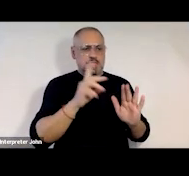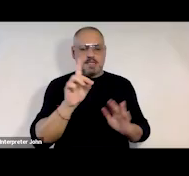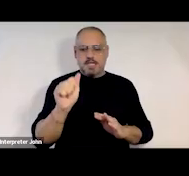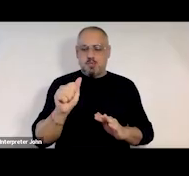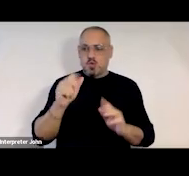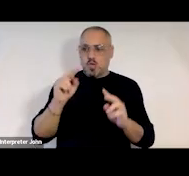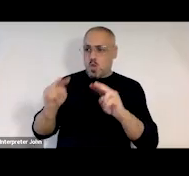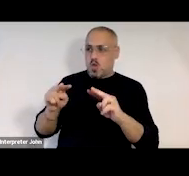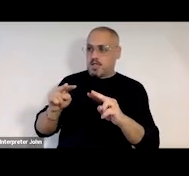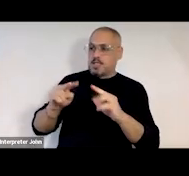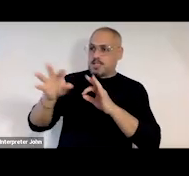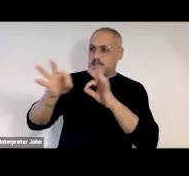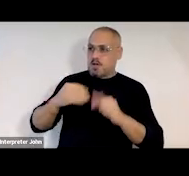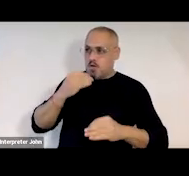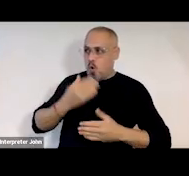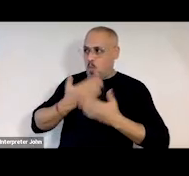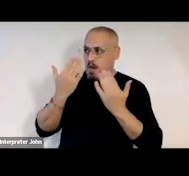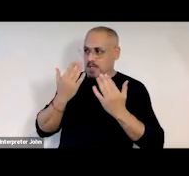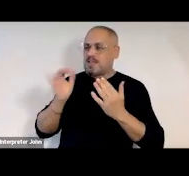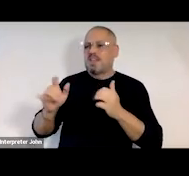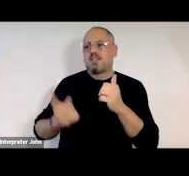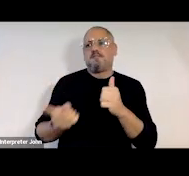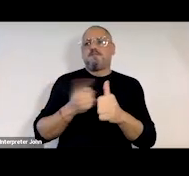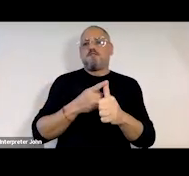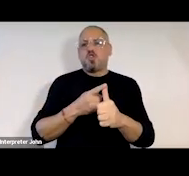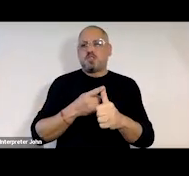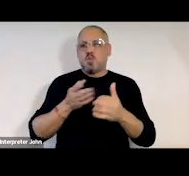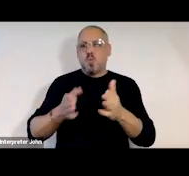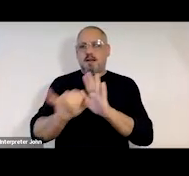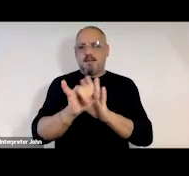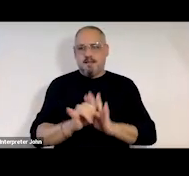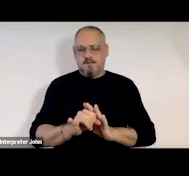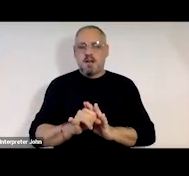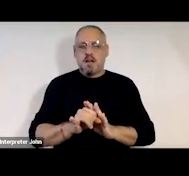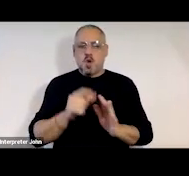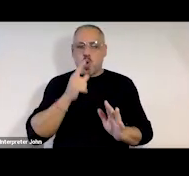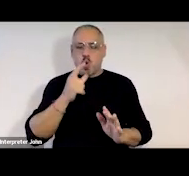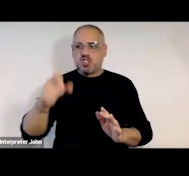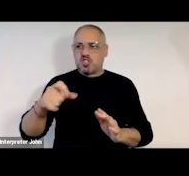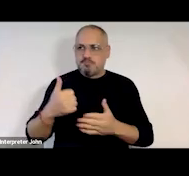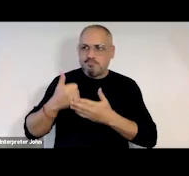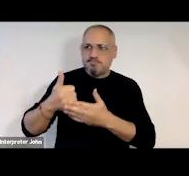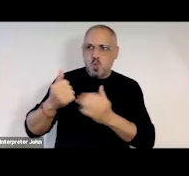is the first kind of way to identify who should be assisted through SOAR.